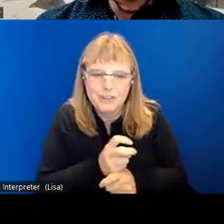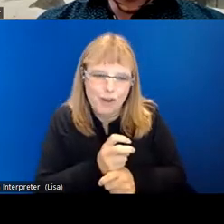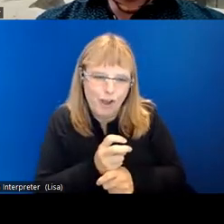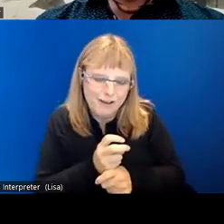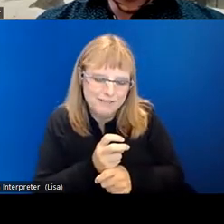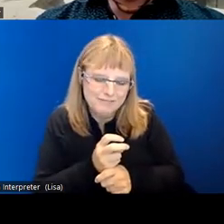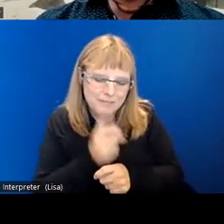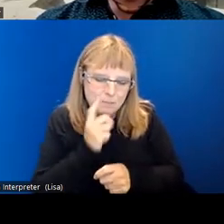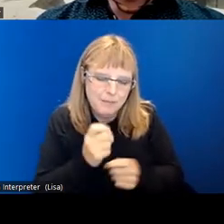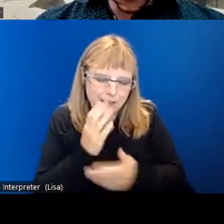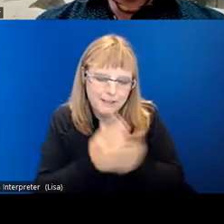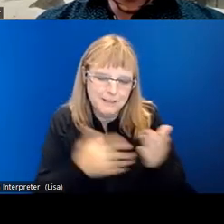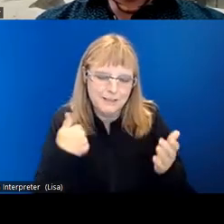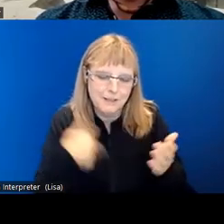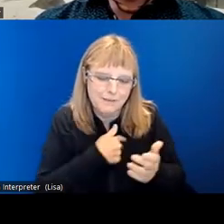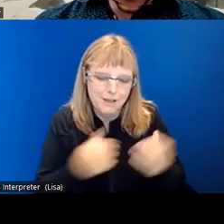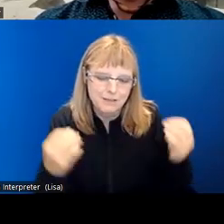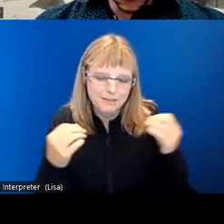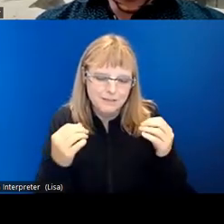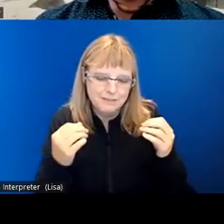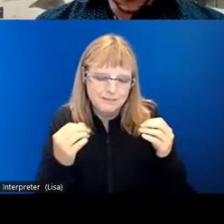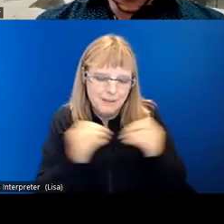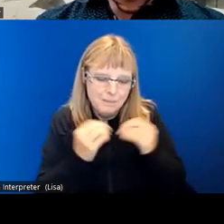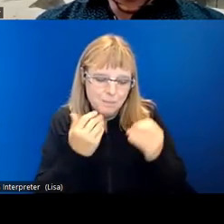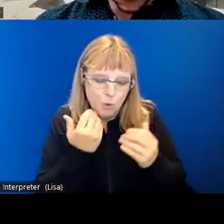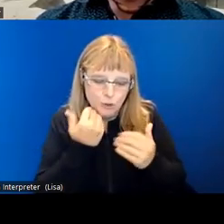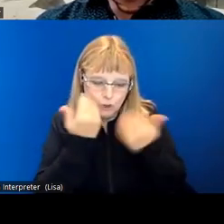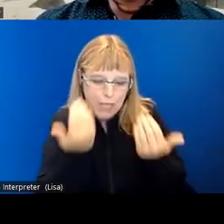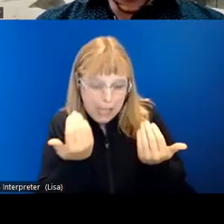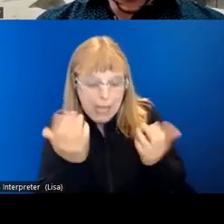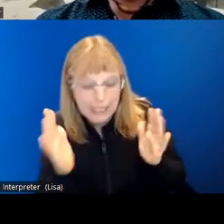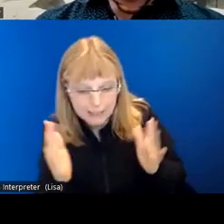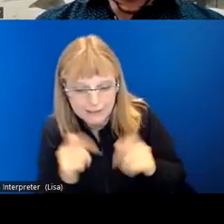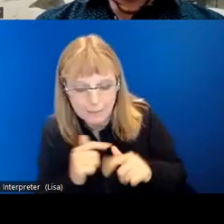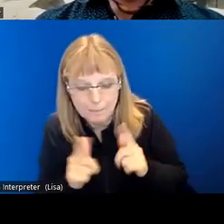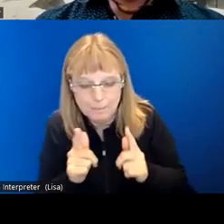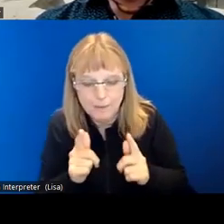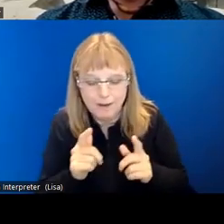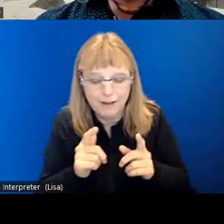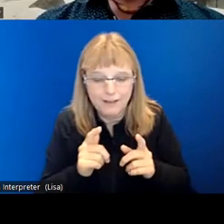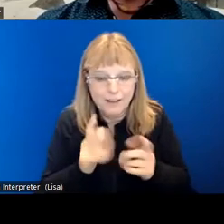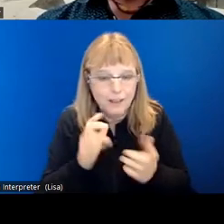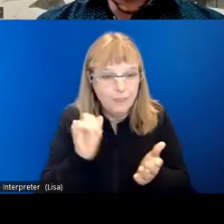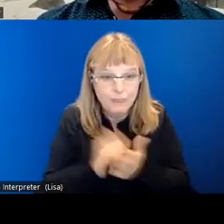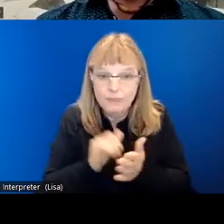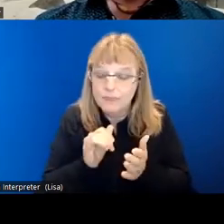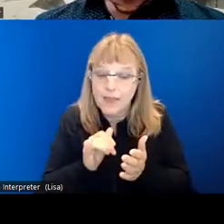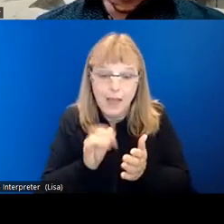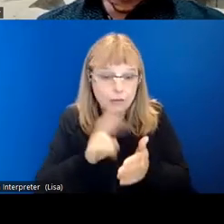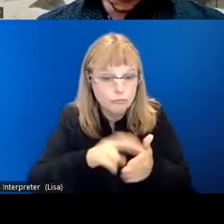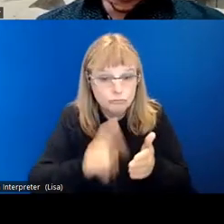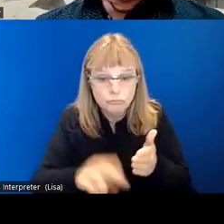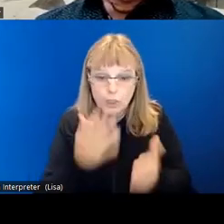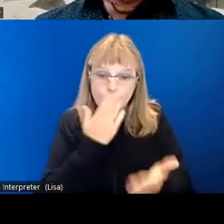could be shyer, but it's also could yield again a really great relationship that you can build on.